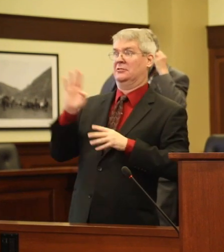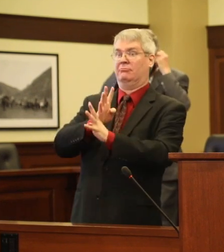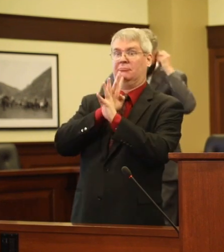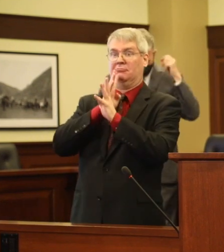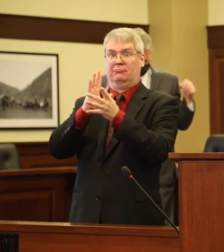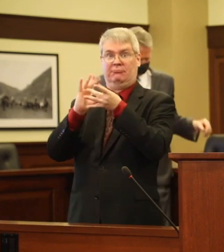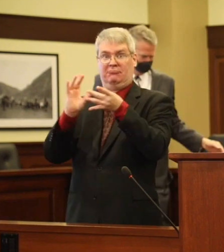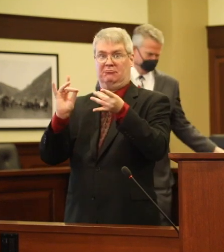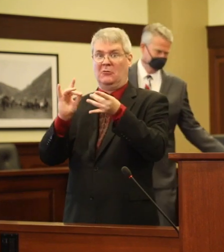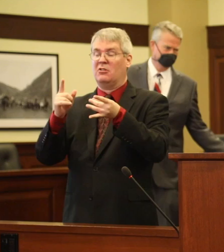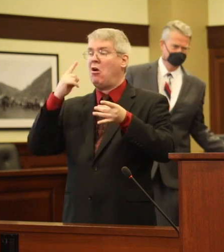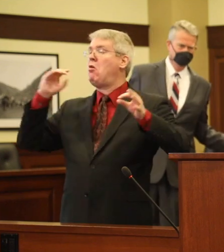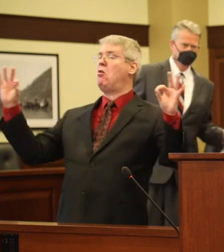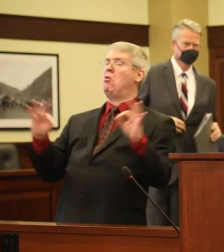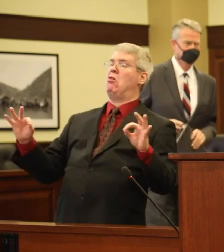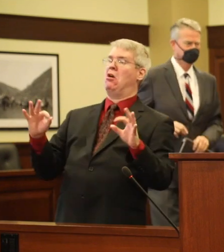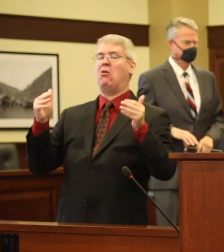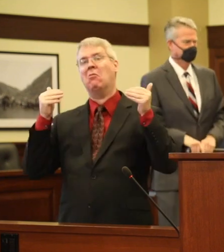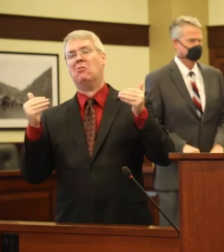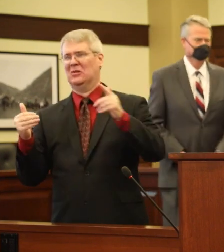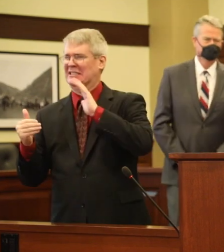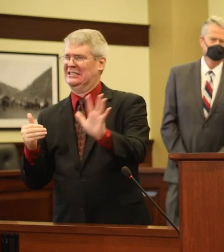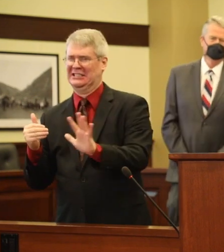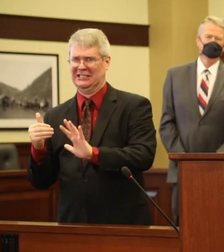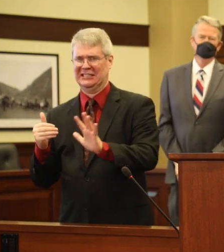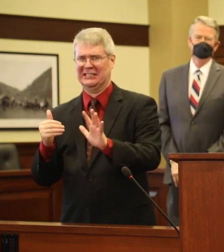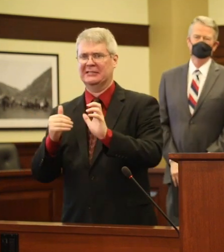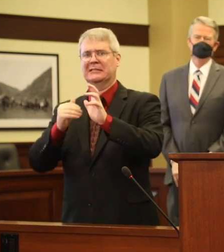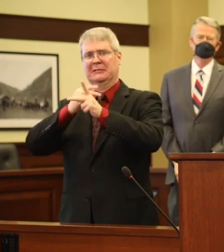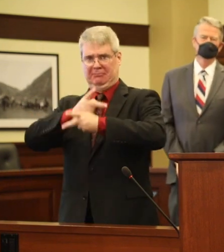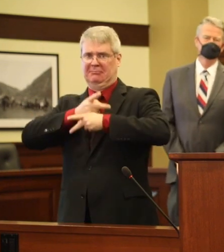we all need to do our part. The disease is still here, it is still circulating in our state.